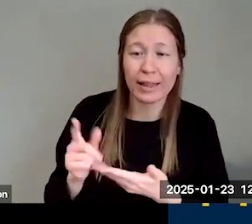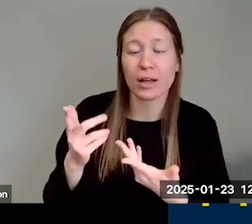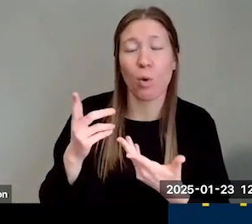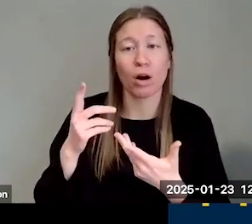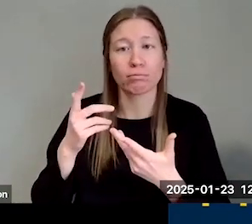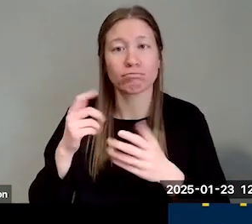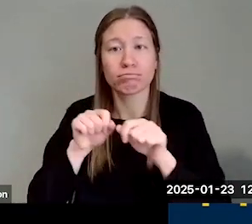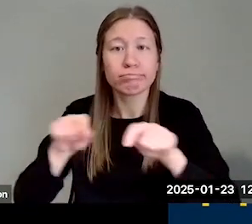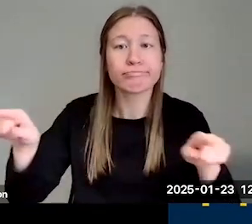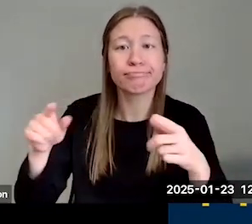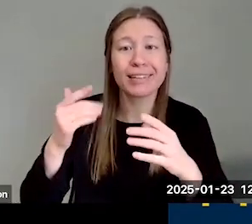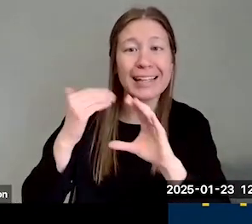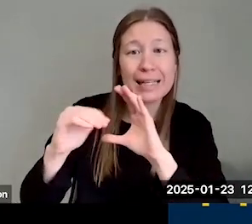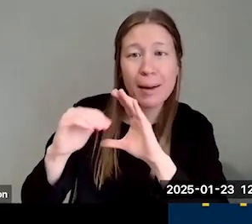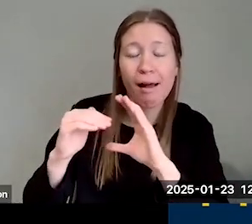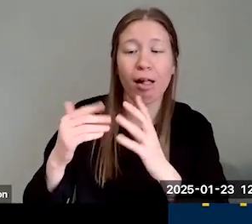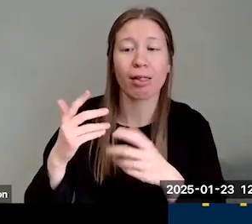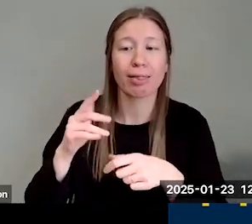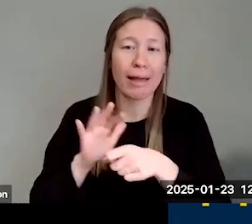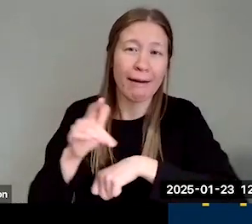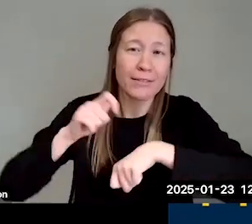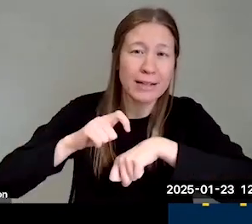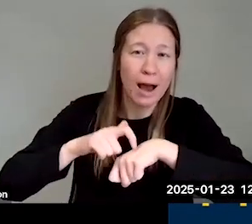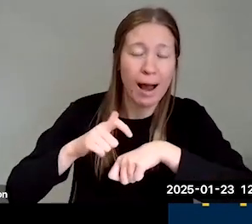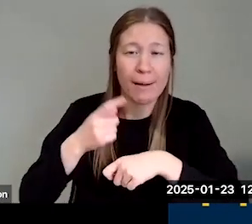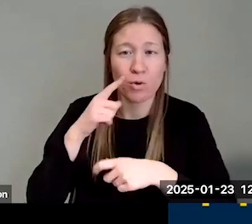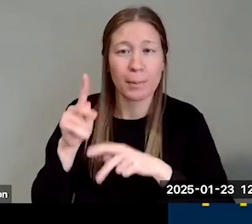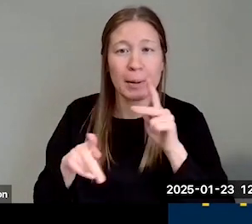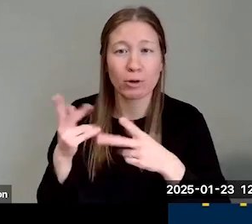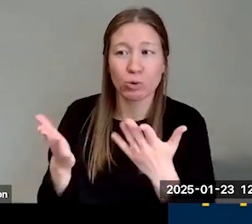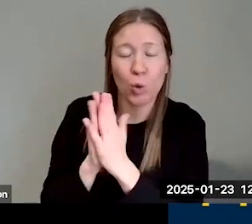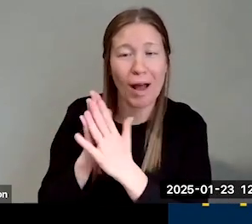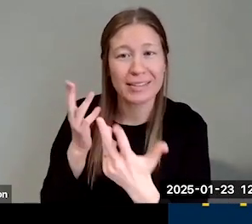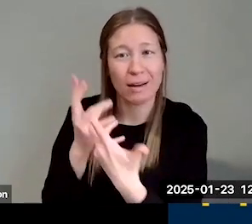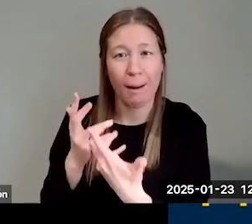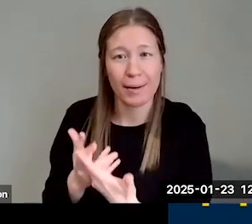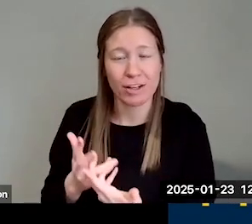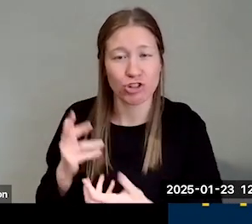accommodations or accessible items and ensure again that the documents